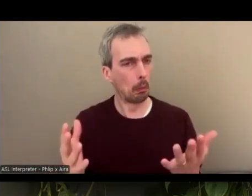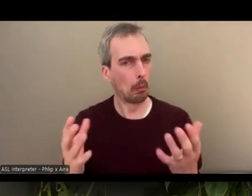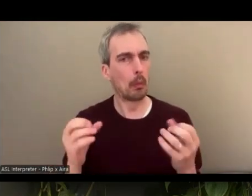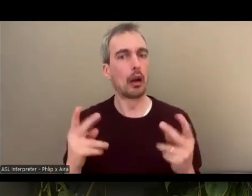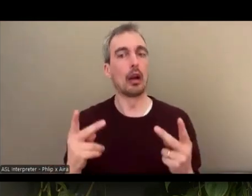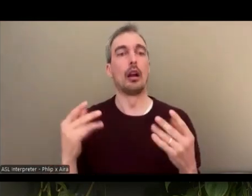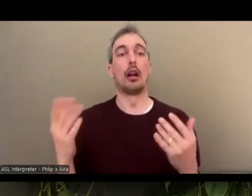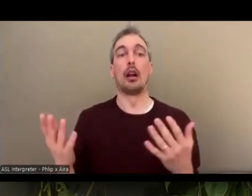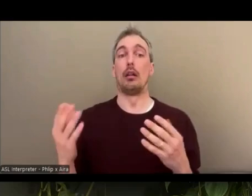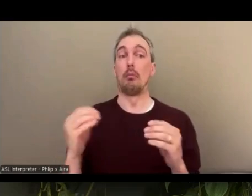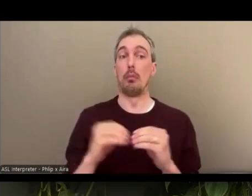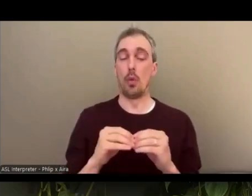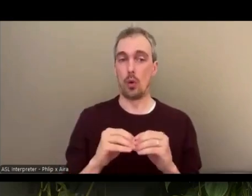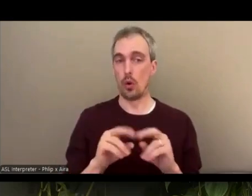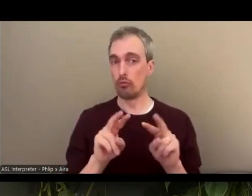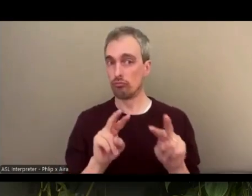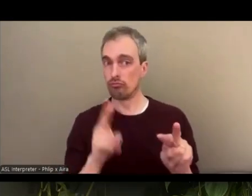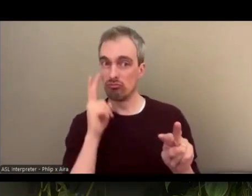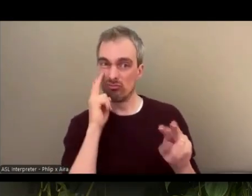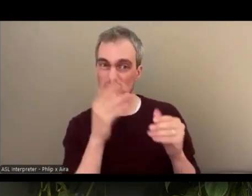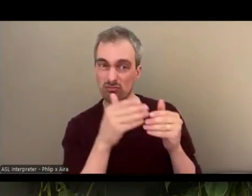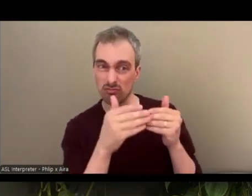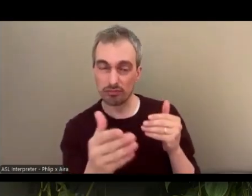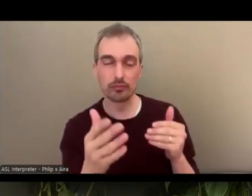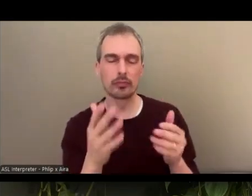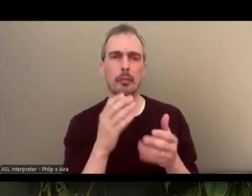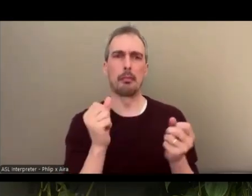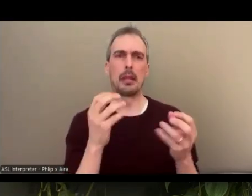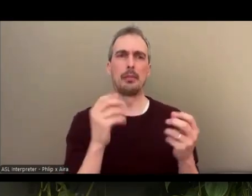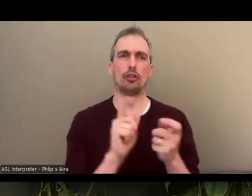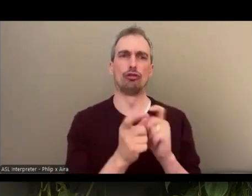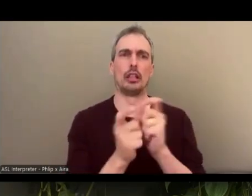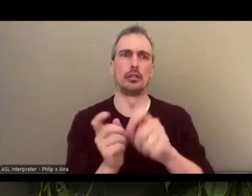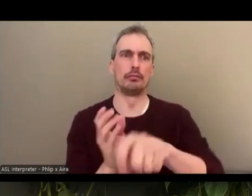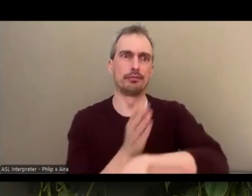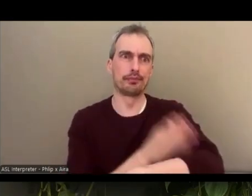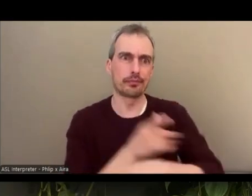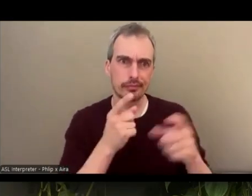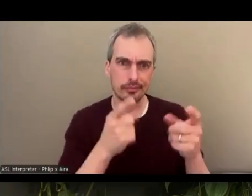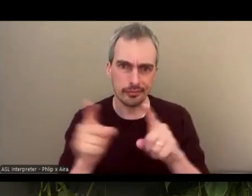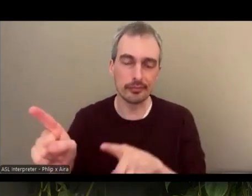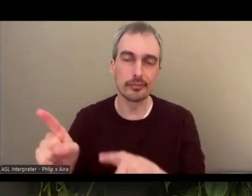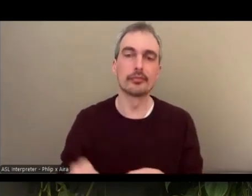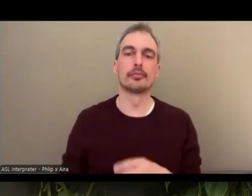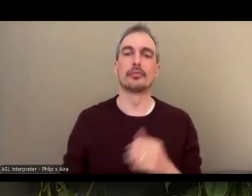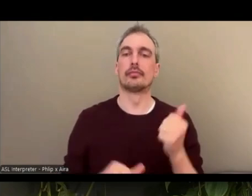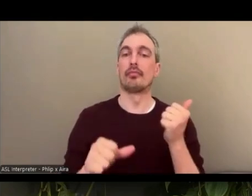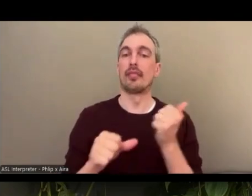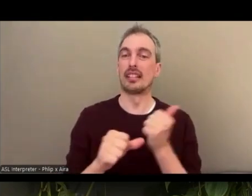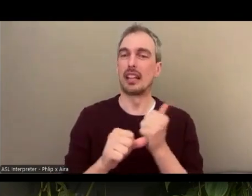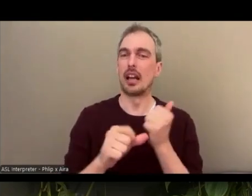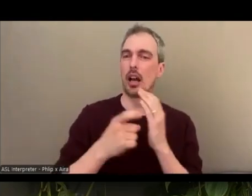Including shifting automated accessibility checks left into design. So I haven't played with it directly.